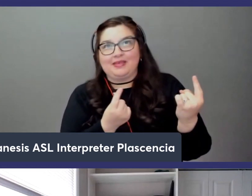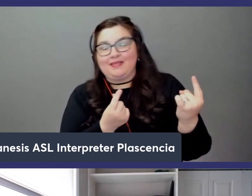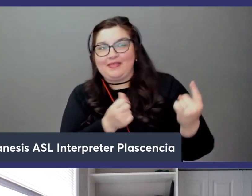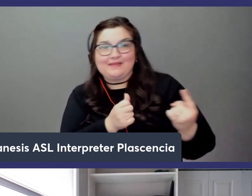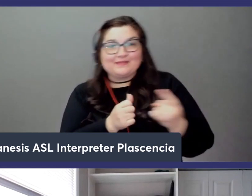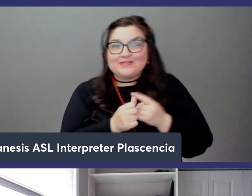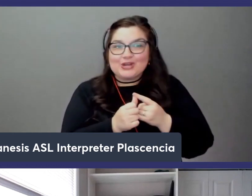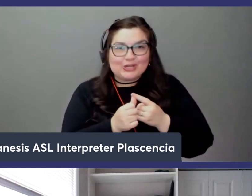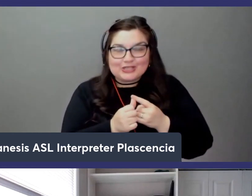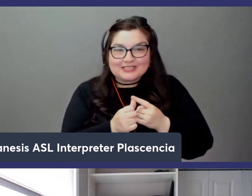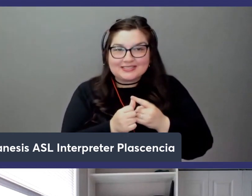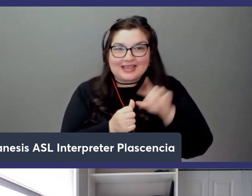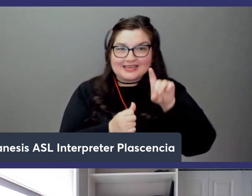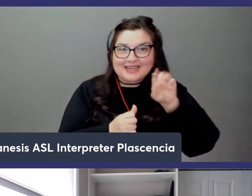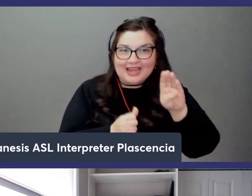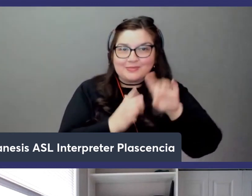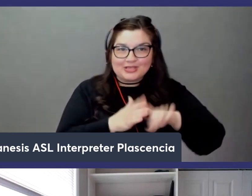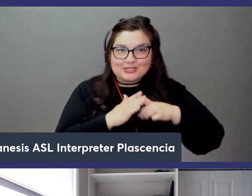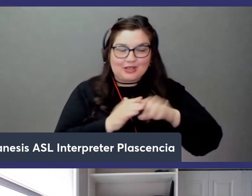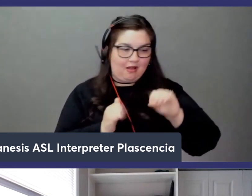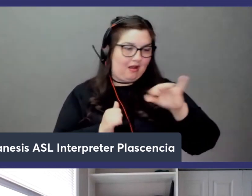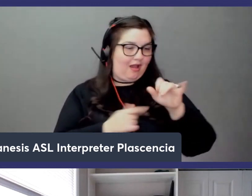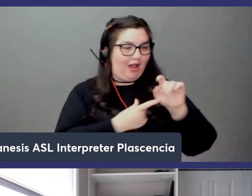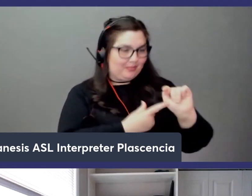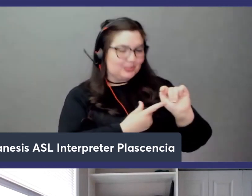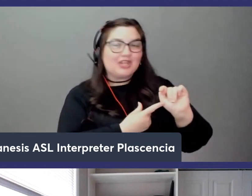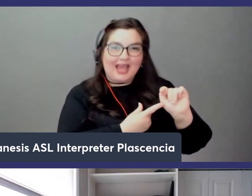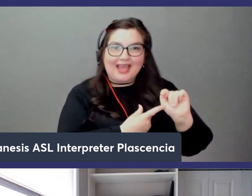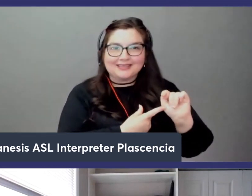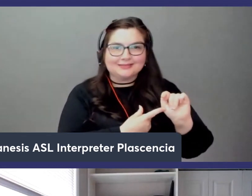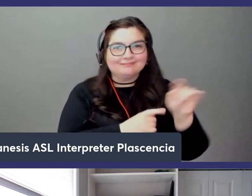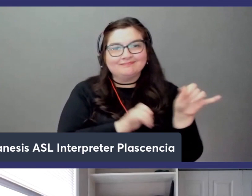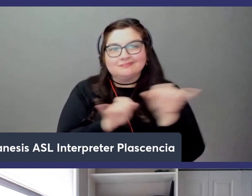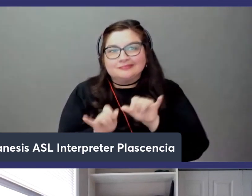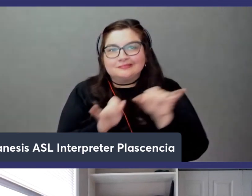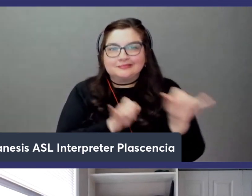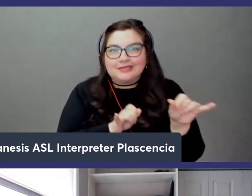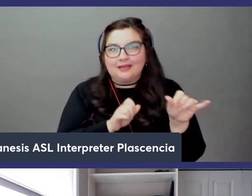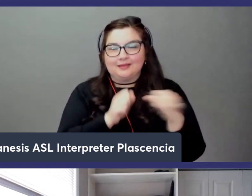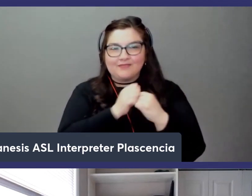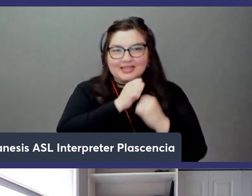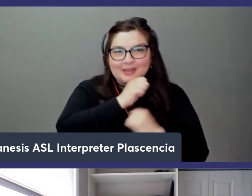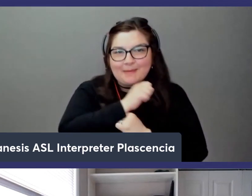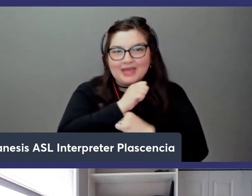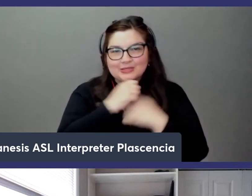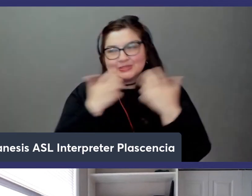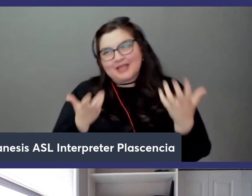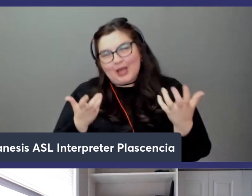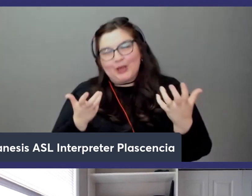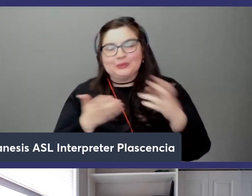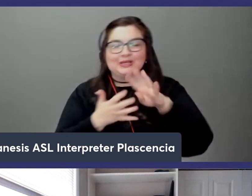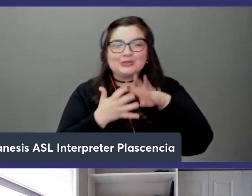which are basically graph. Well, you use a lot of the same fundamentals, so graphs have been around a long time,